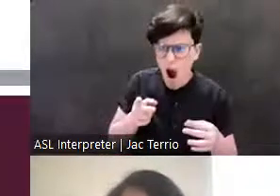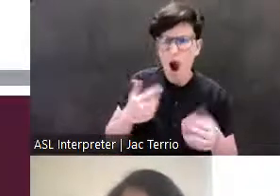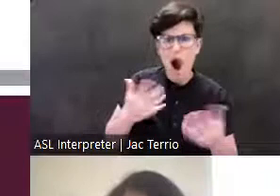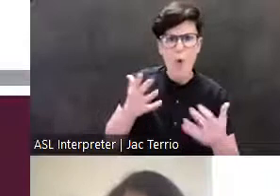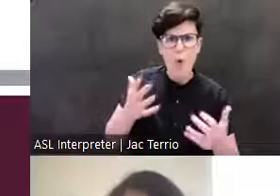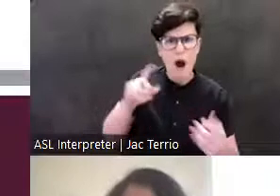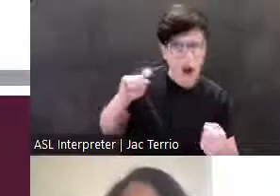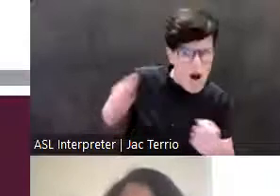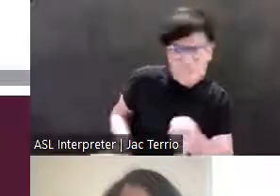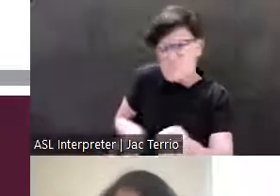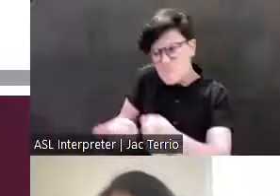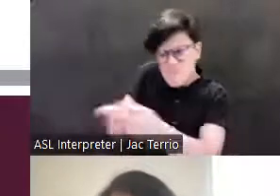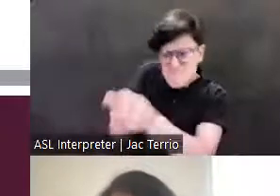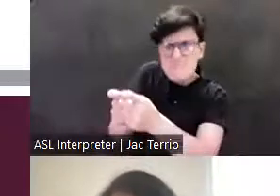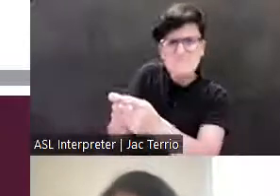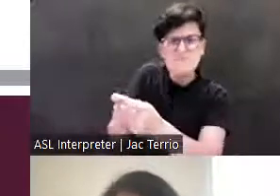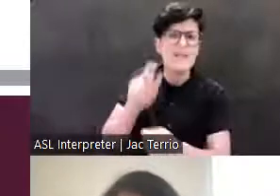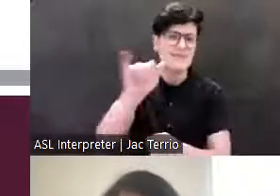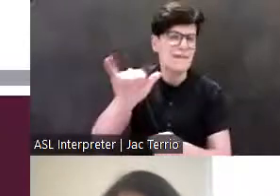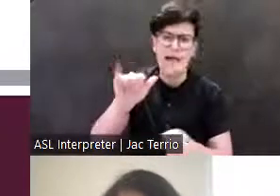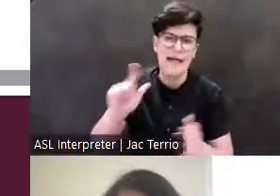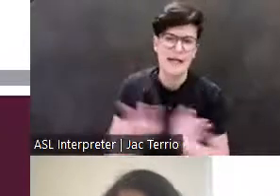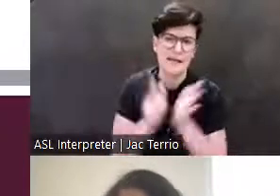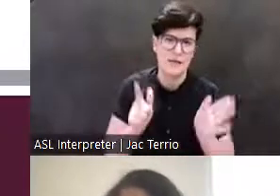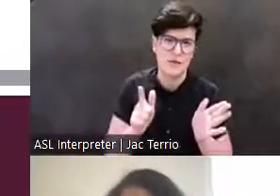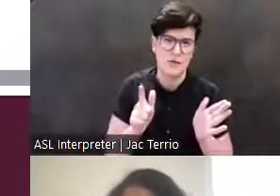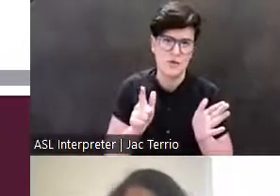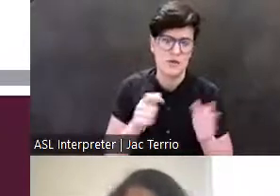would be illegal and that would violate the fair housing act.